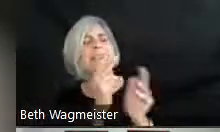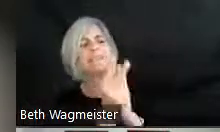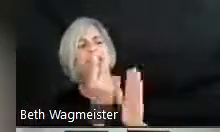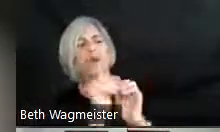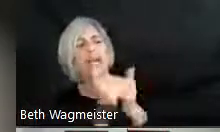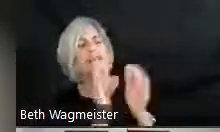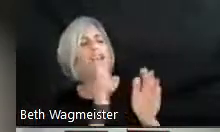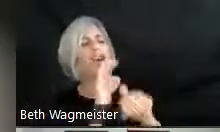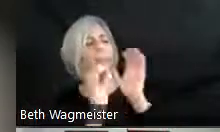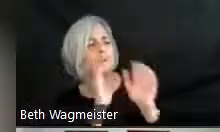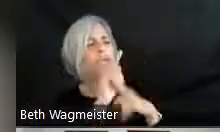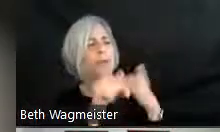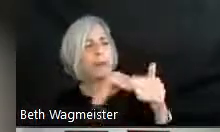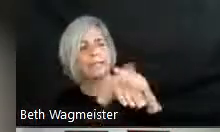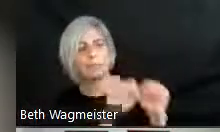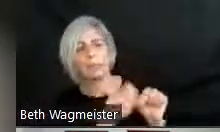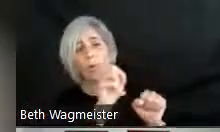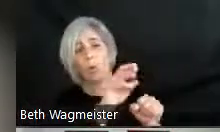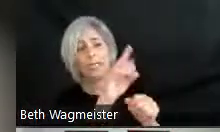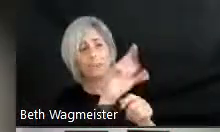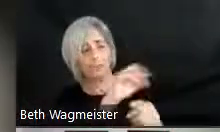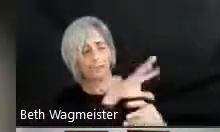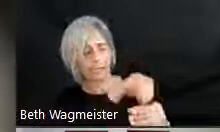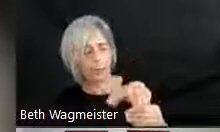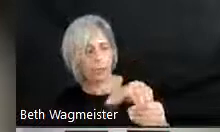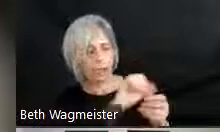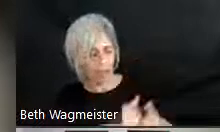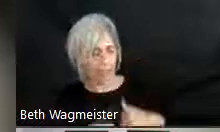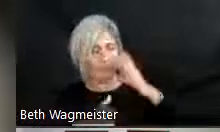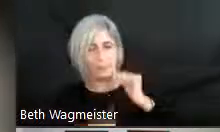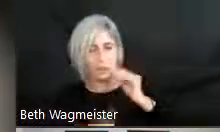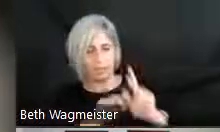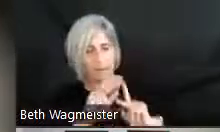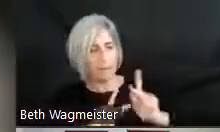accessibility or disability inclusion, something like that, lived experience. People like learning,